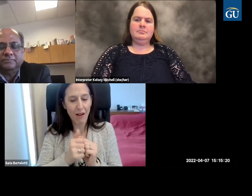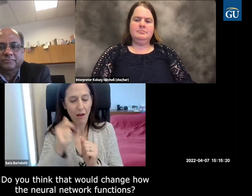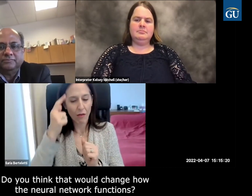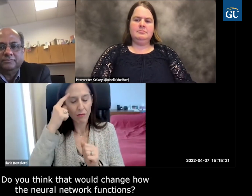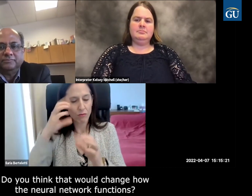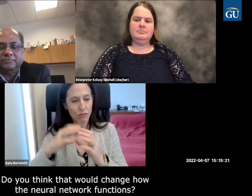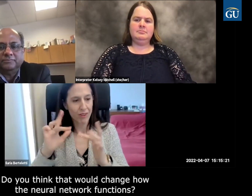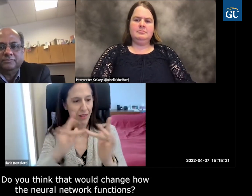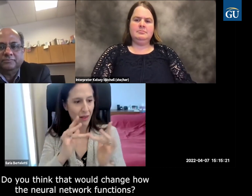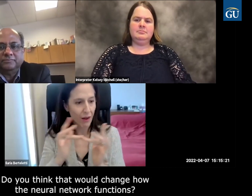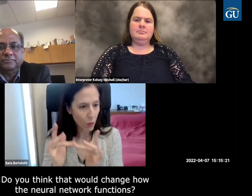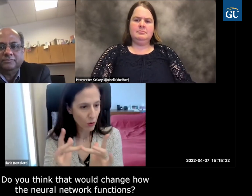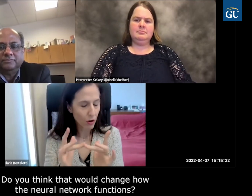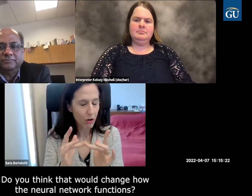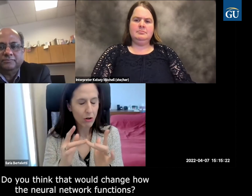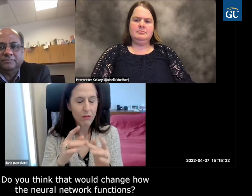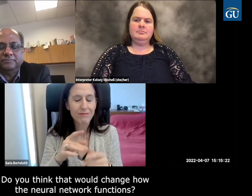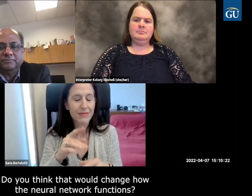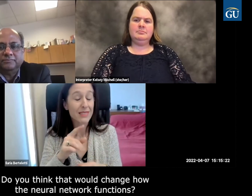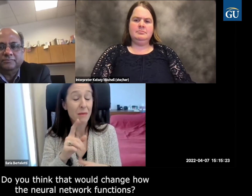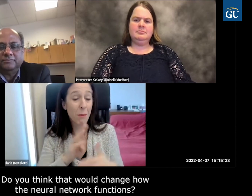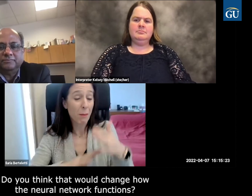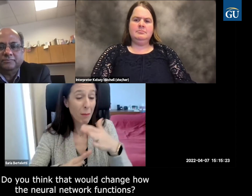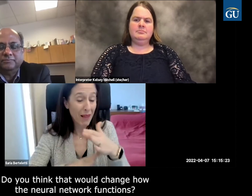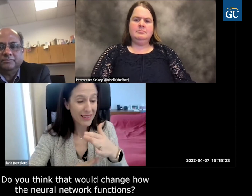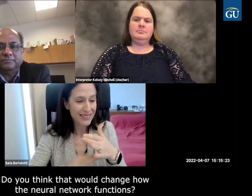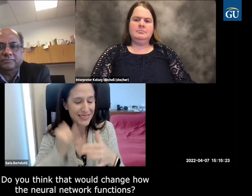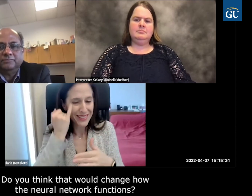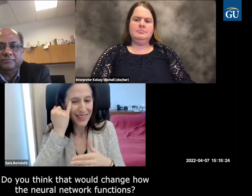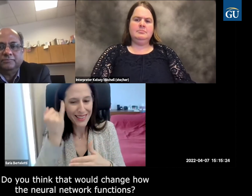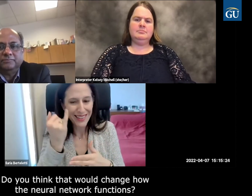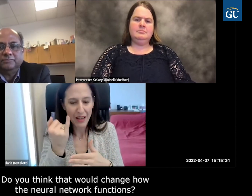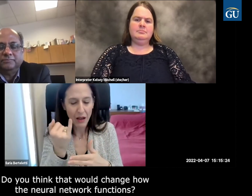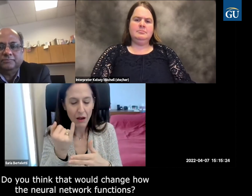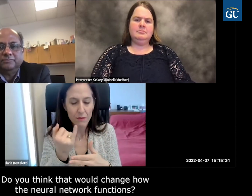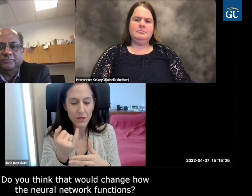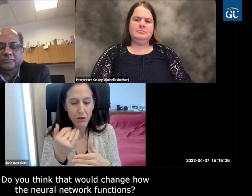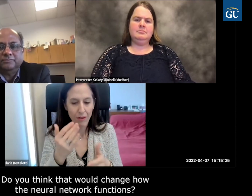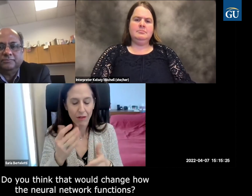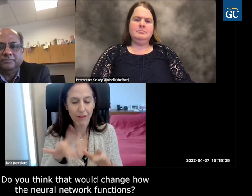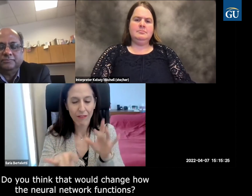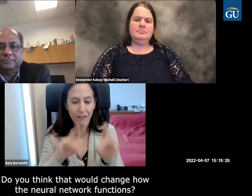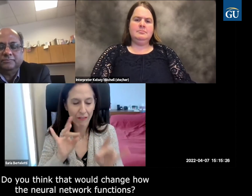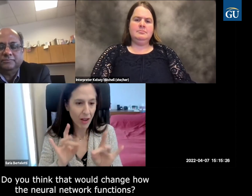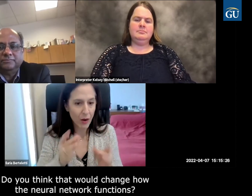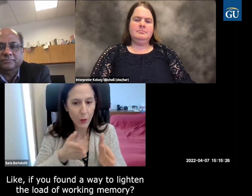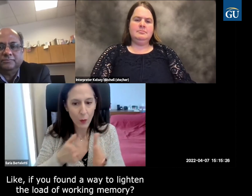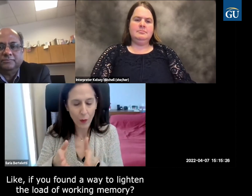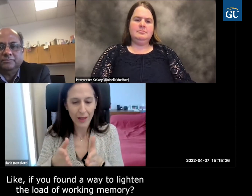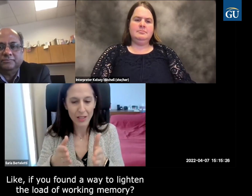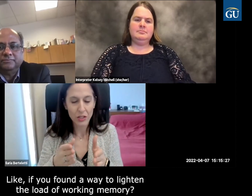do you think that would change how the neural network